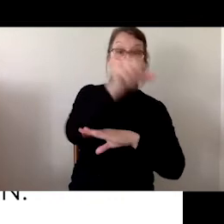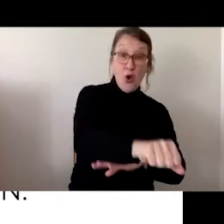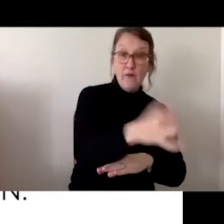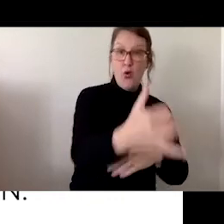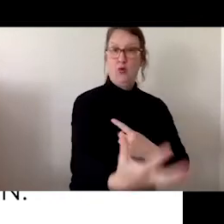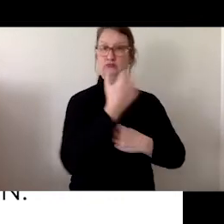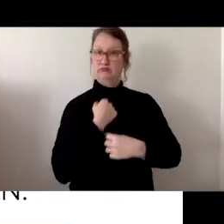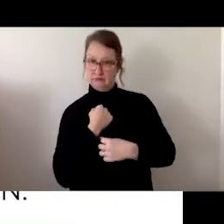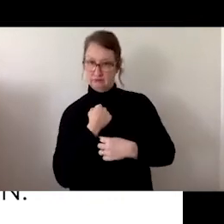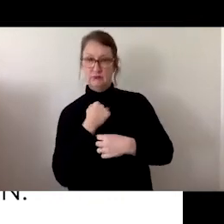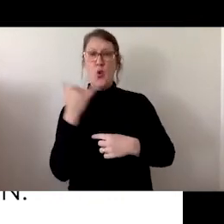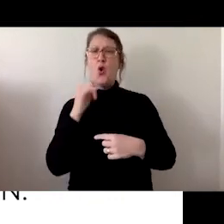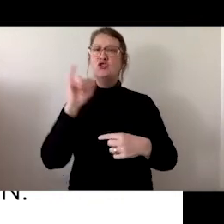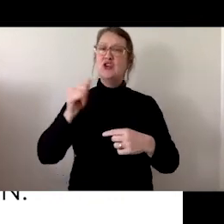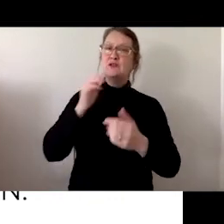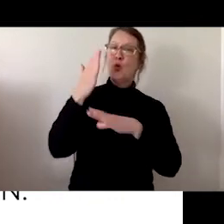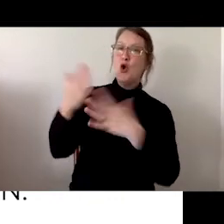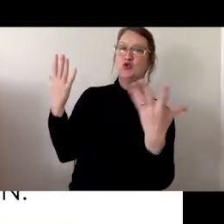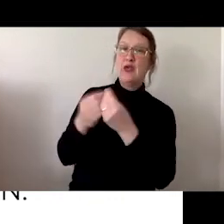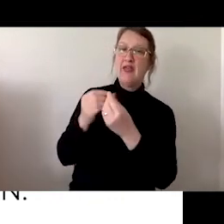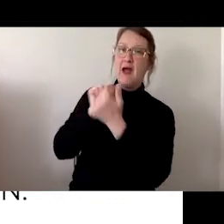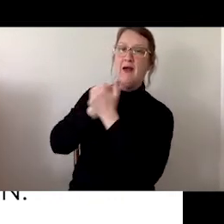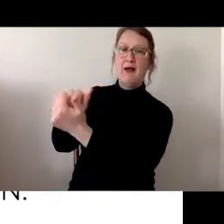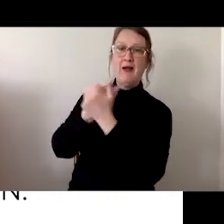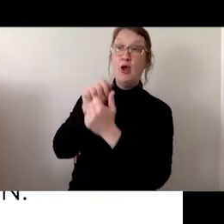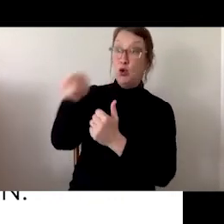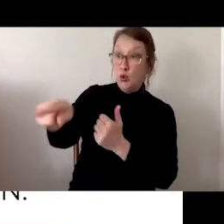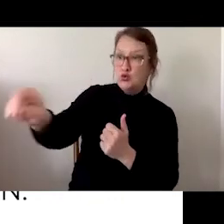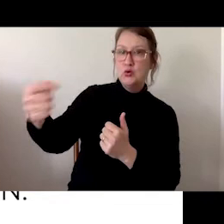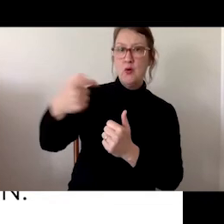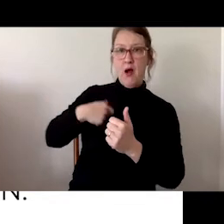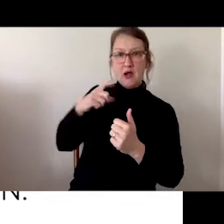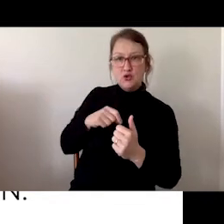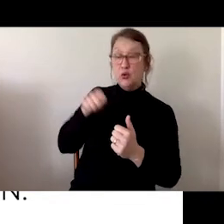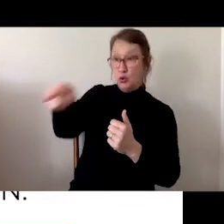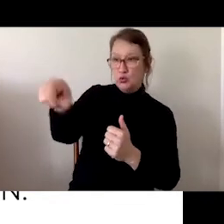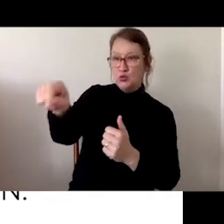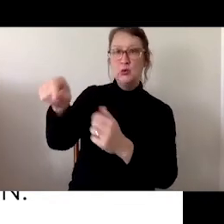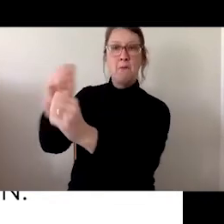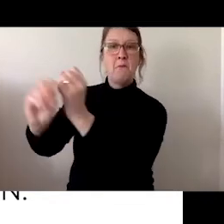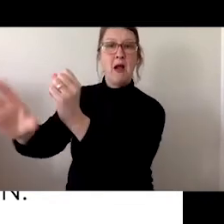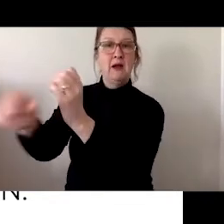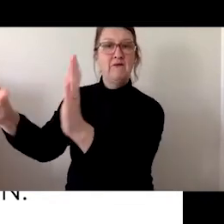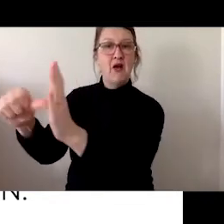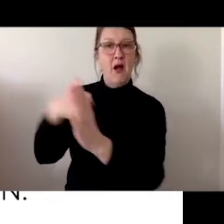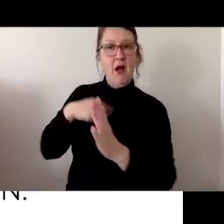just collaborations where you do a set of functional activities like marketing and finance, and another organisation picks up other ones